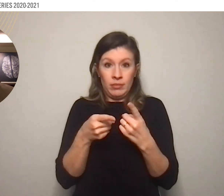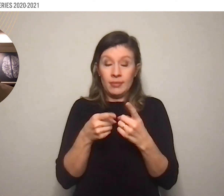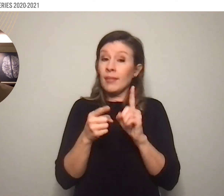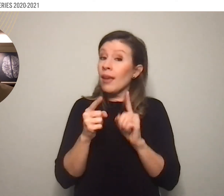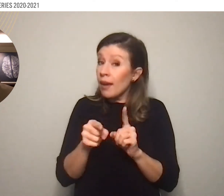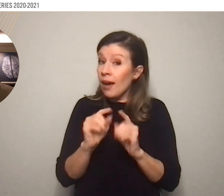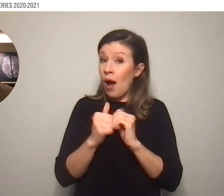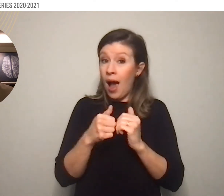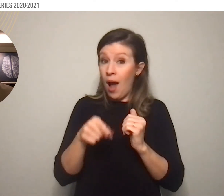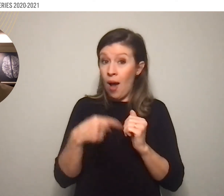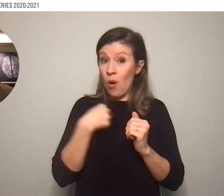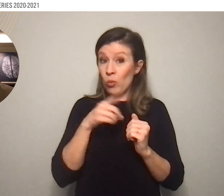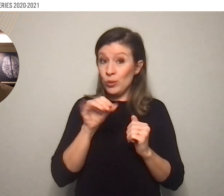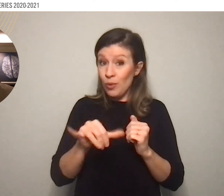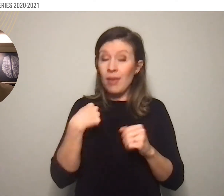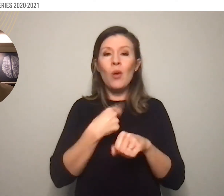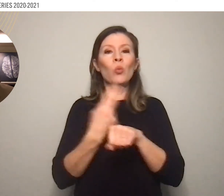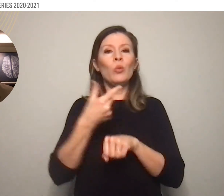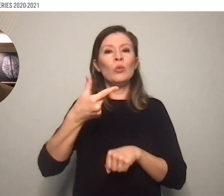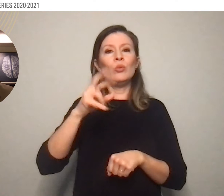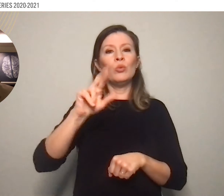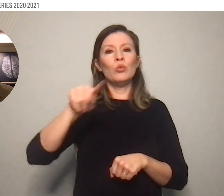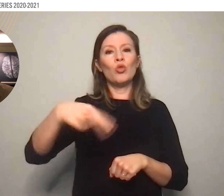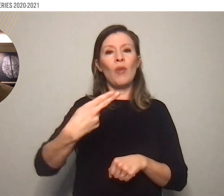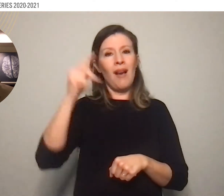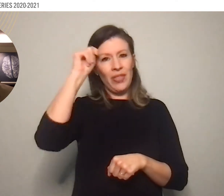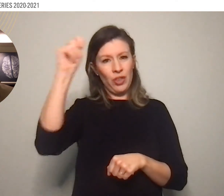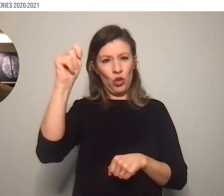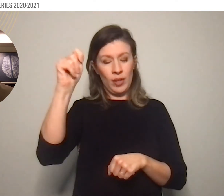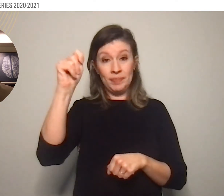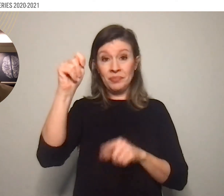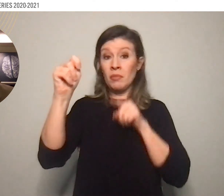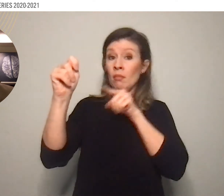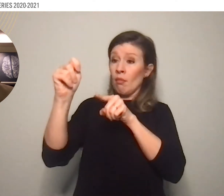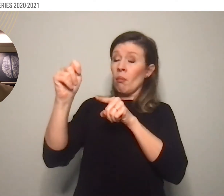in. It's a technique that we use in our work. Well graph theory by its nature is relatively simple.